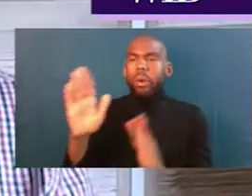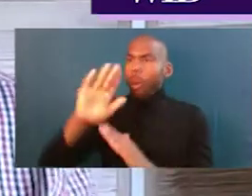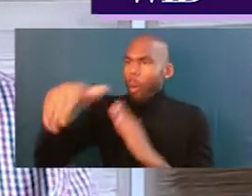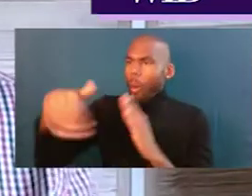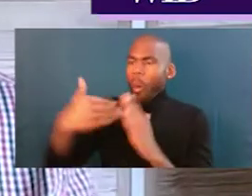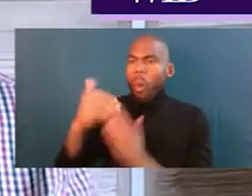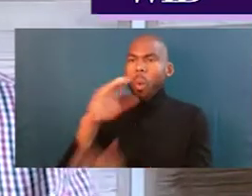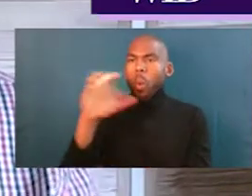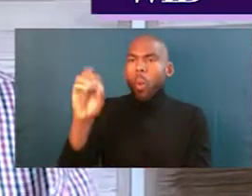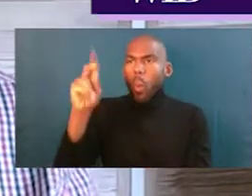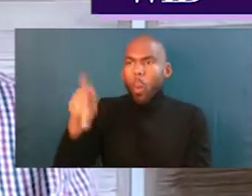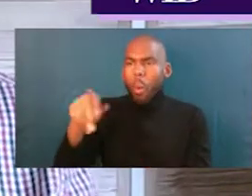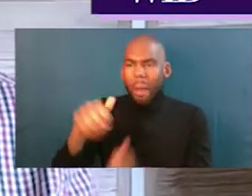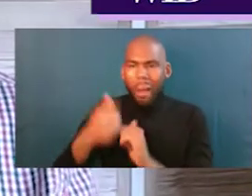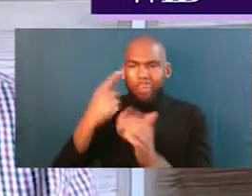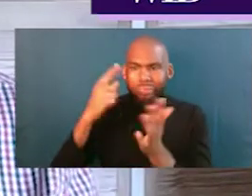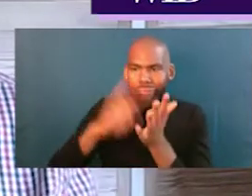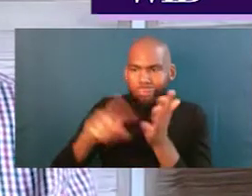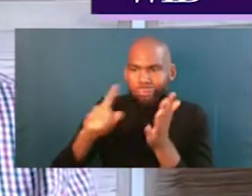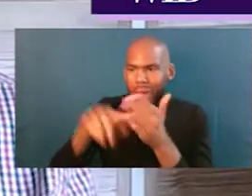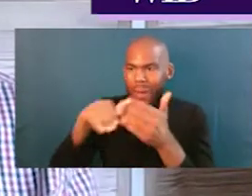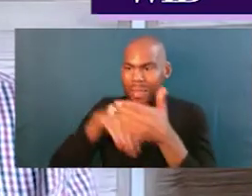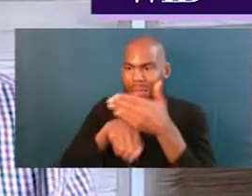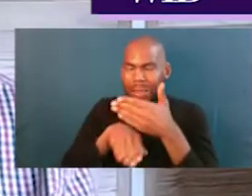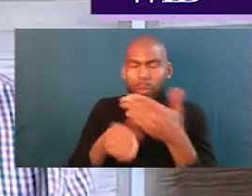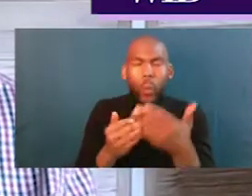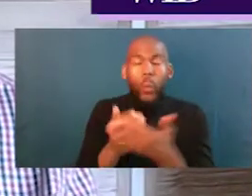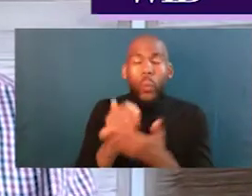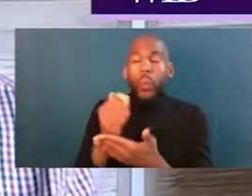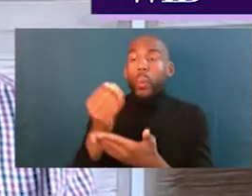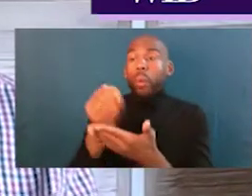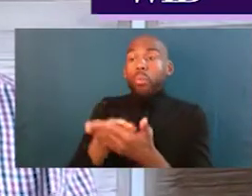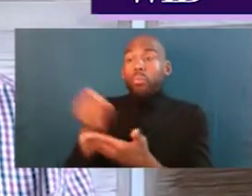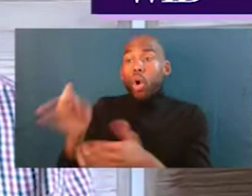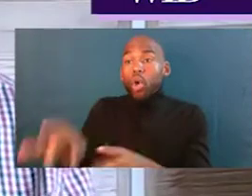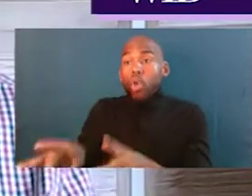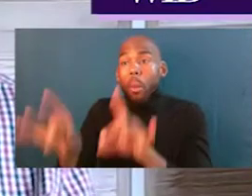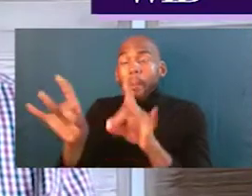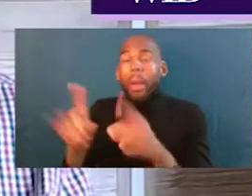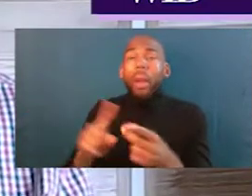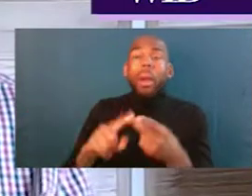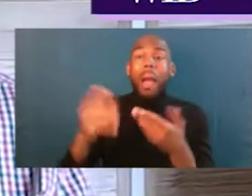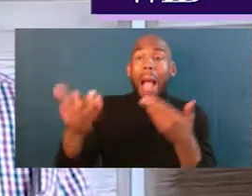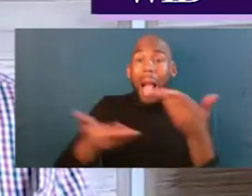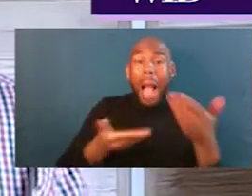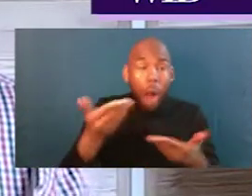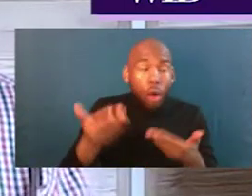at embedding accessibility practices through procurement, through talent and hiring, looking